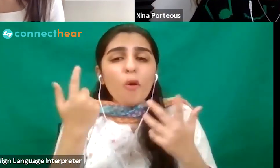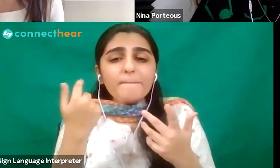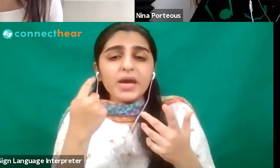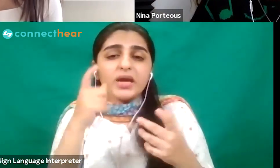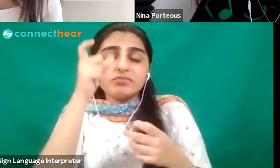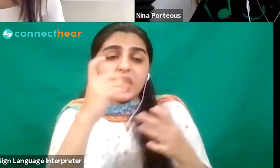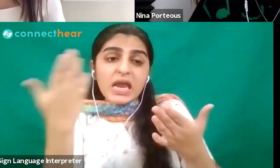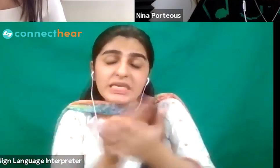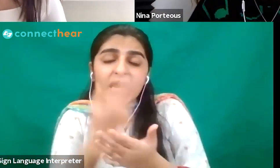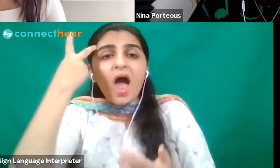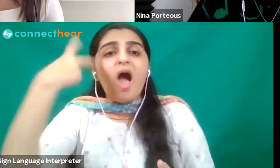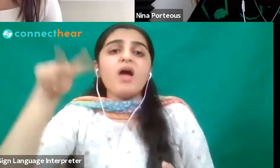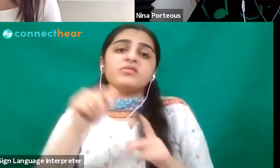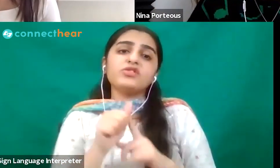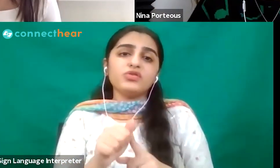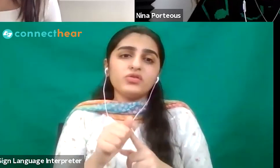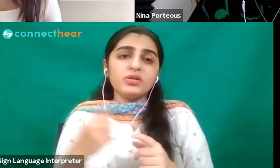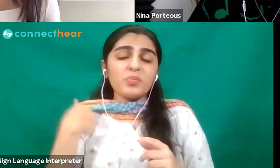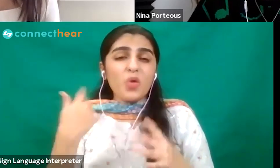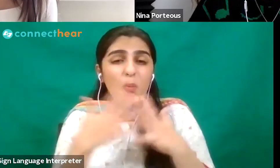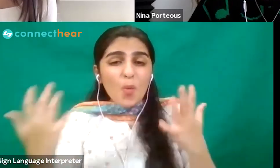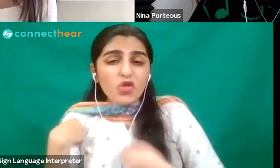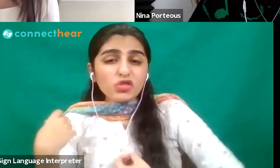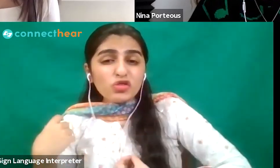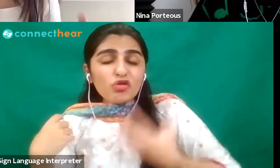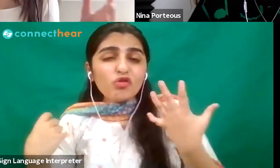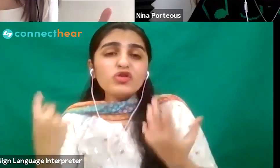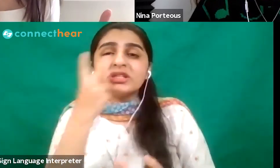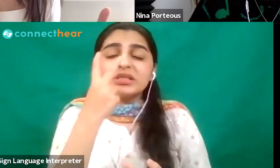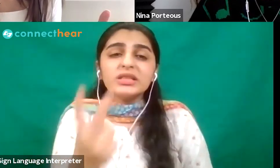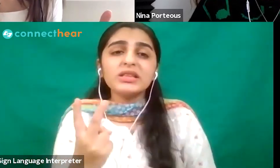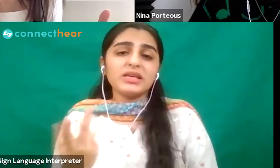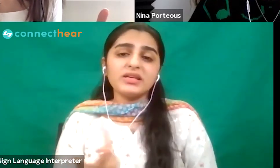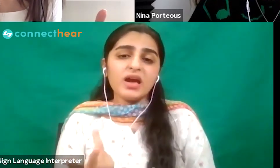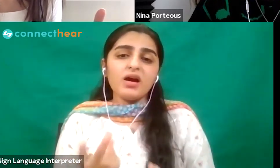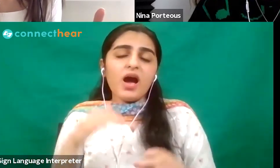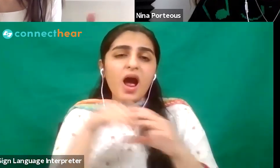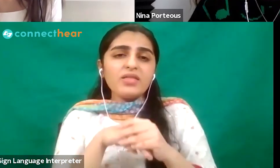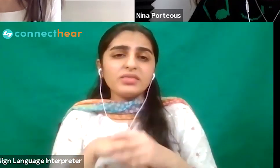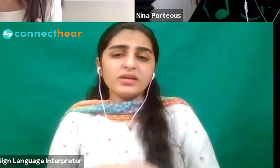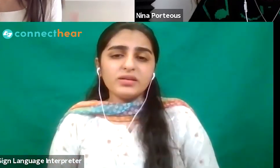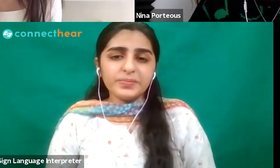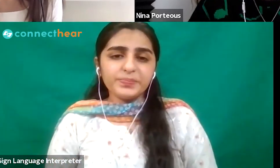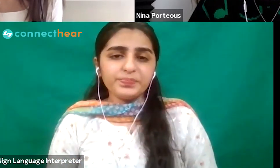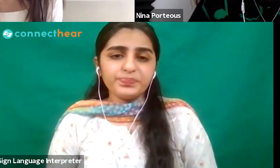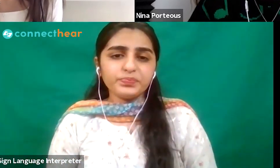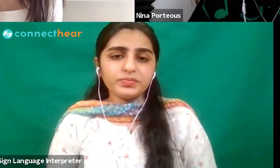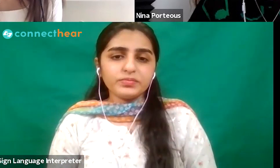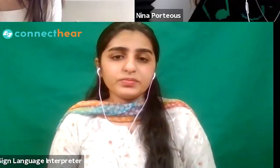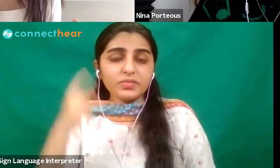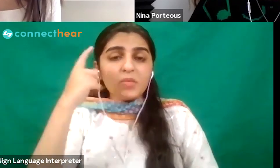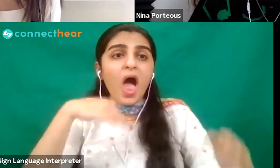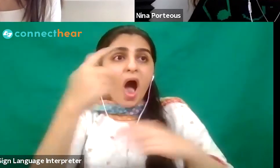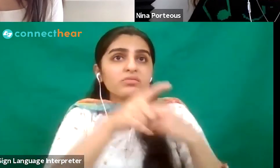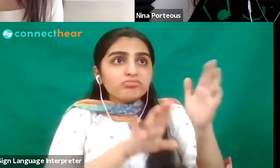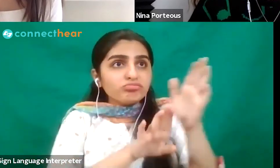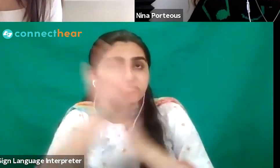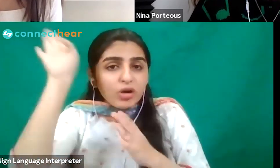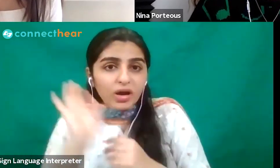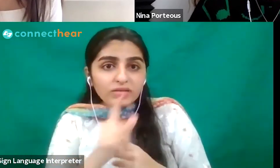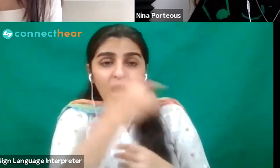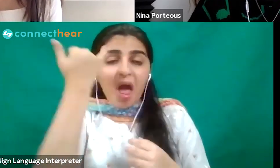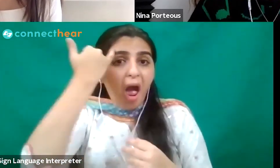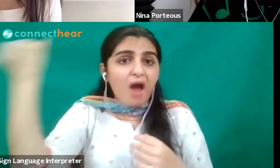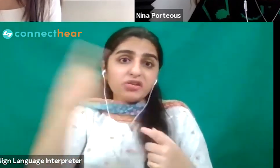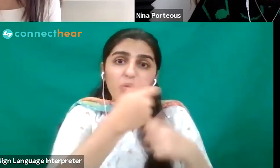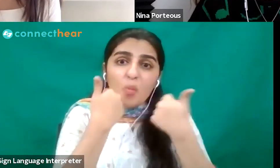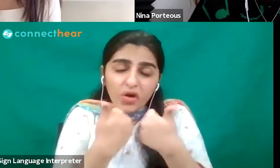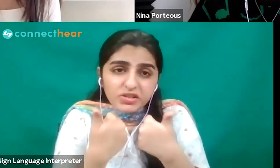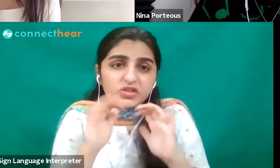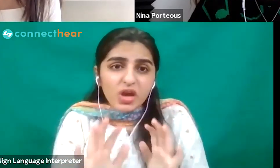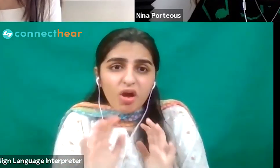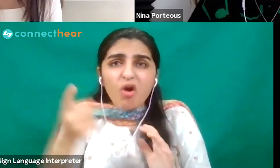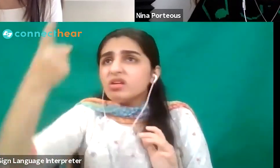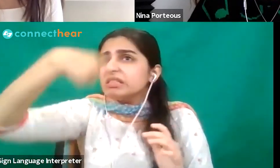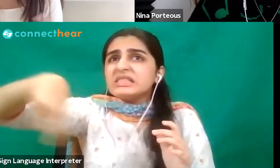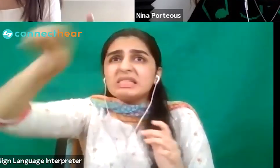So I think it's important to include it. But I also think it's important that it's designed by the deaf community as well rather than taken on by people who don't read that stuff.